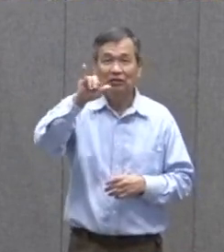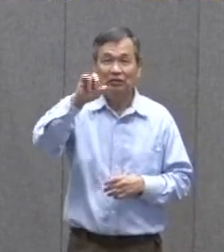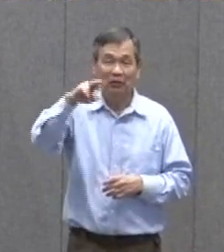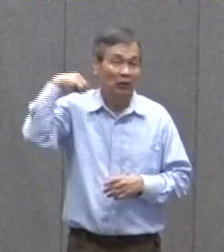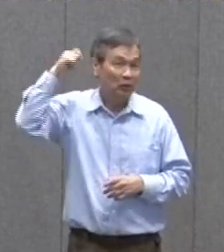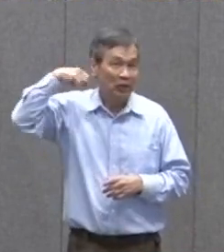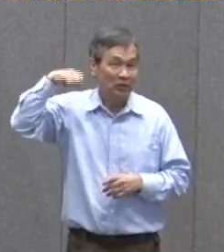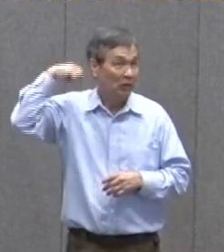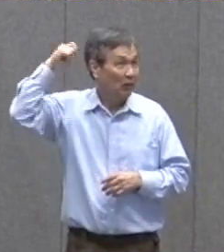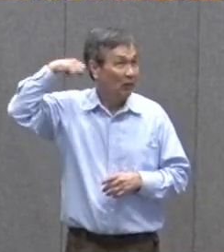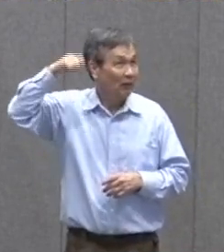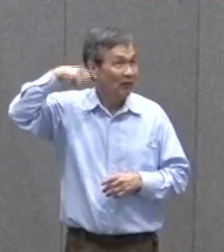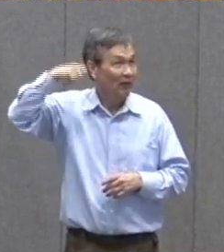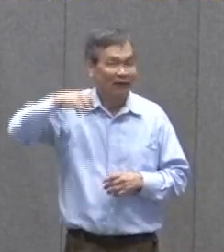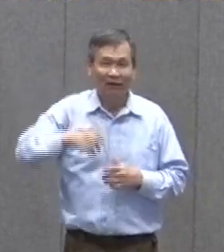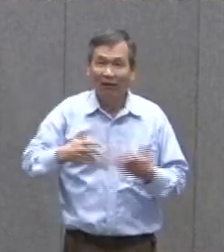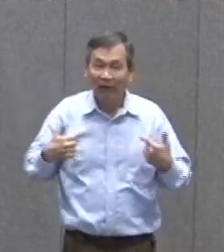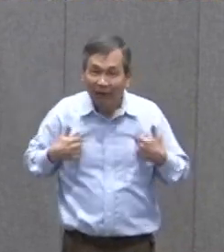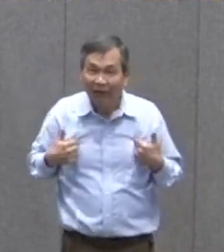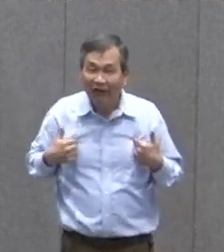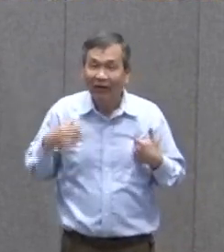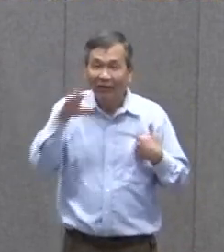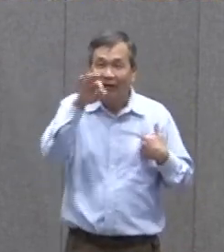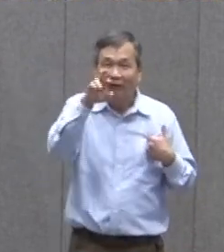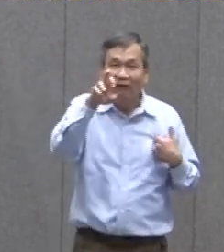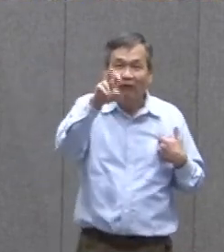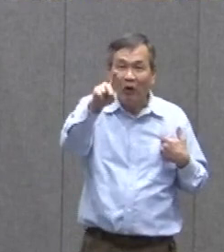"Fork does get out and make herself useful, doesn't she?"